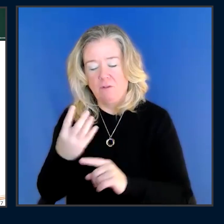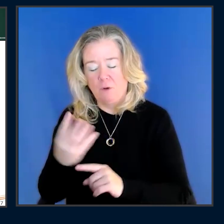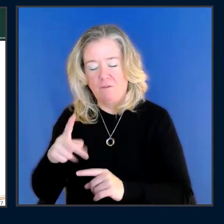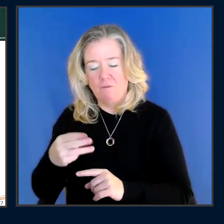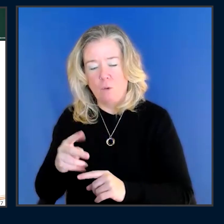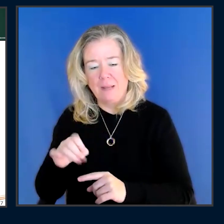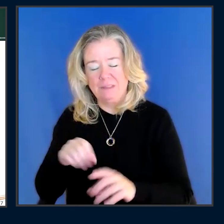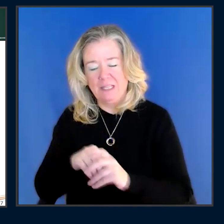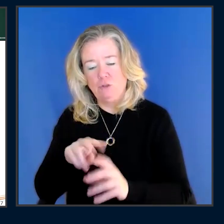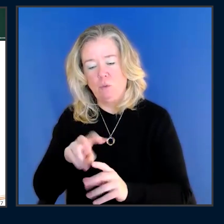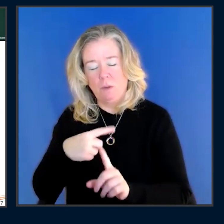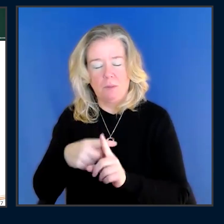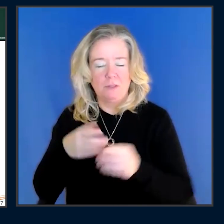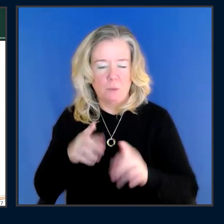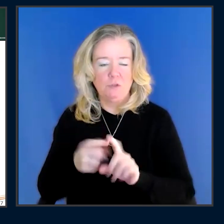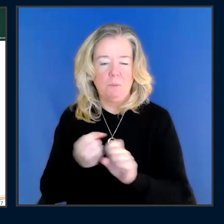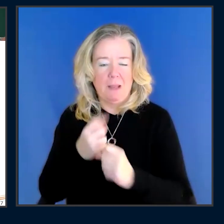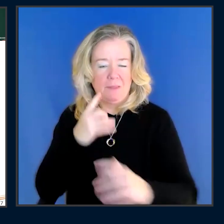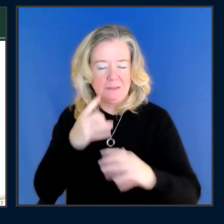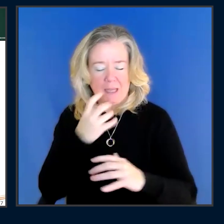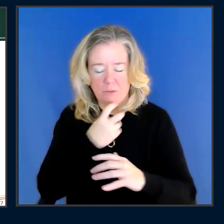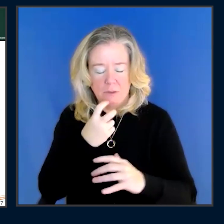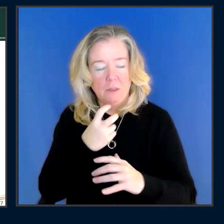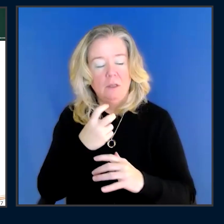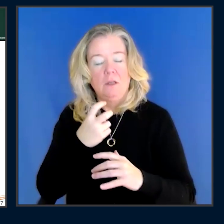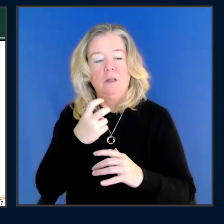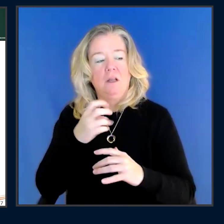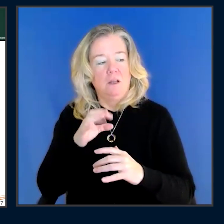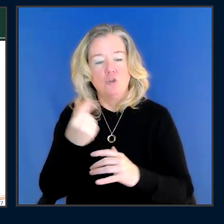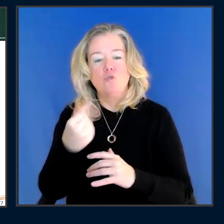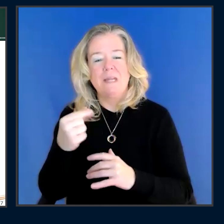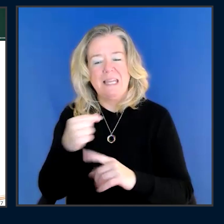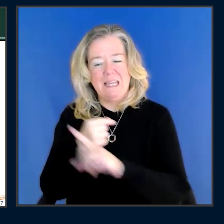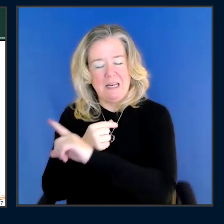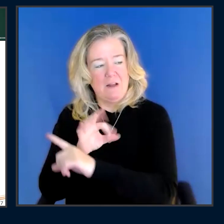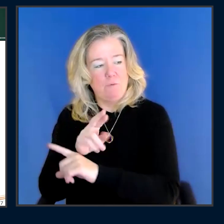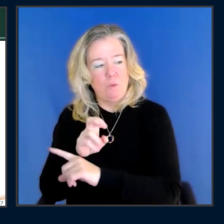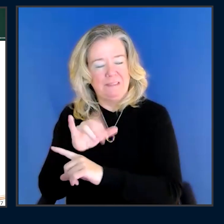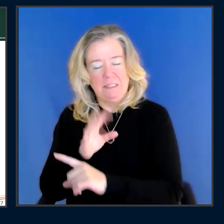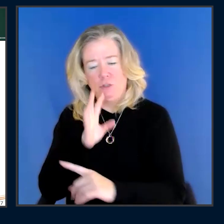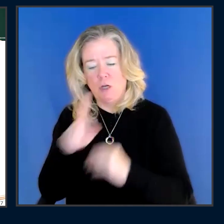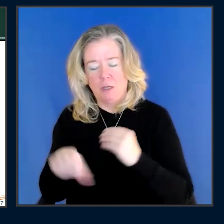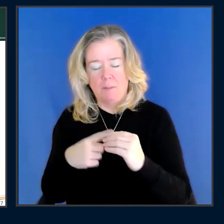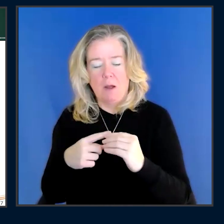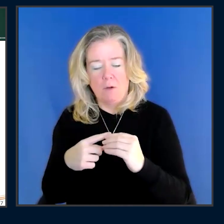and the 200 plus ways to make them. Fluency in this green box really talks about having